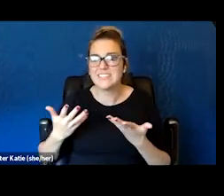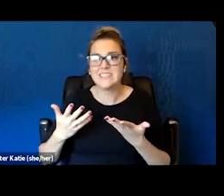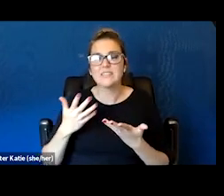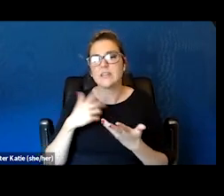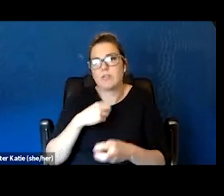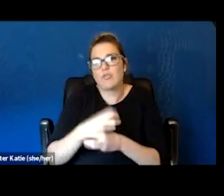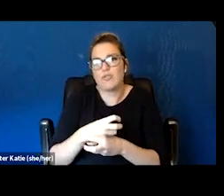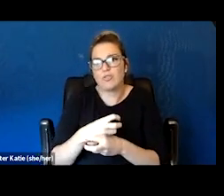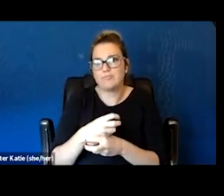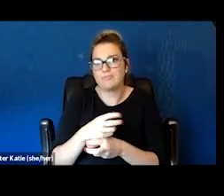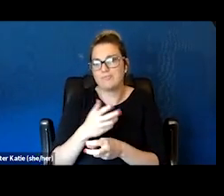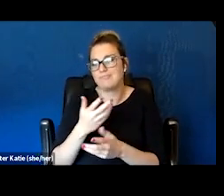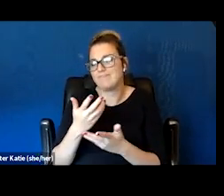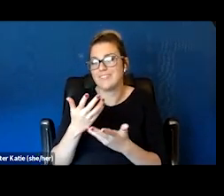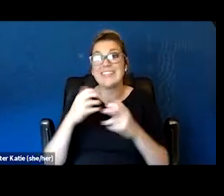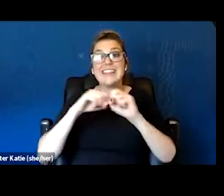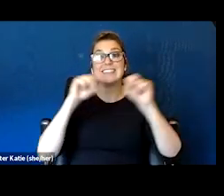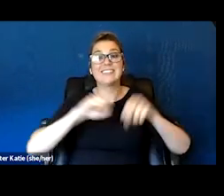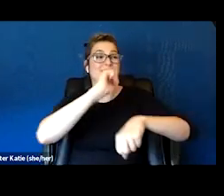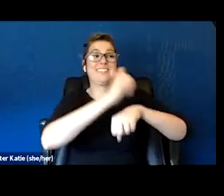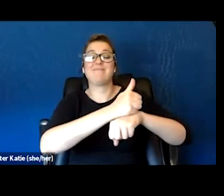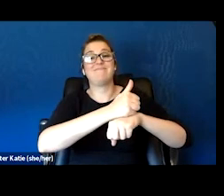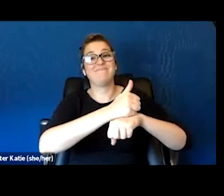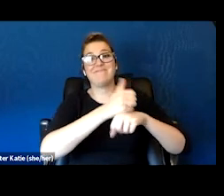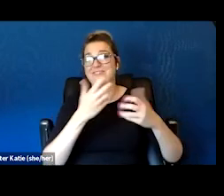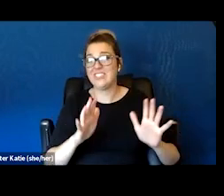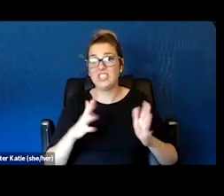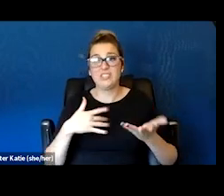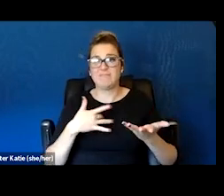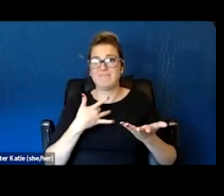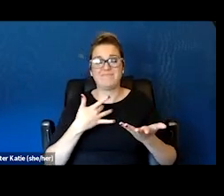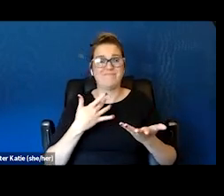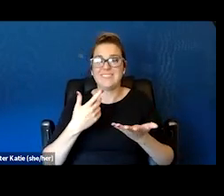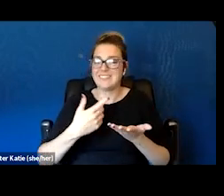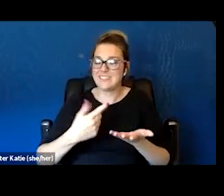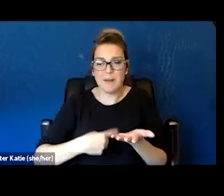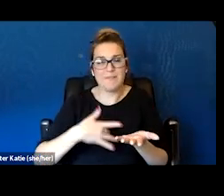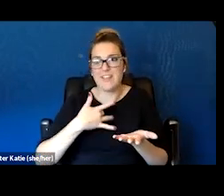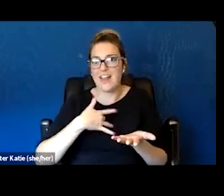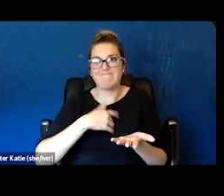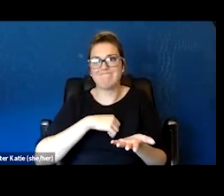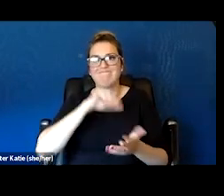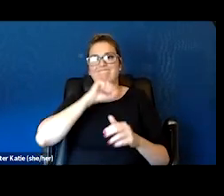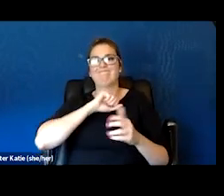with how the system is set up. So really just wanna say, I appreciate, we appreciate all the work that y'all are doing